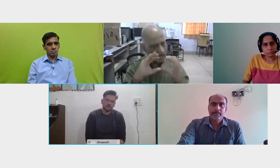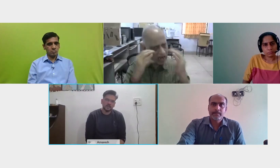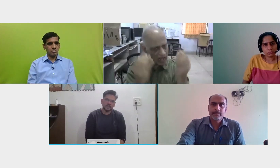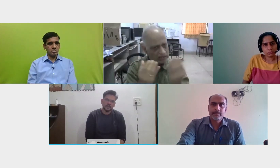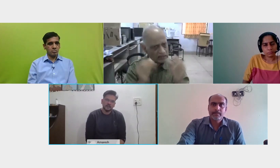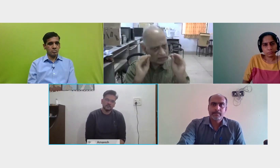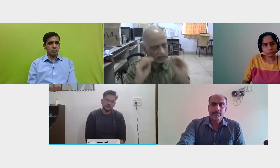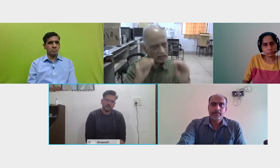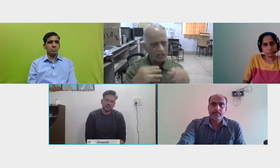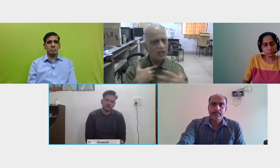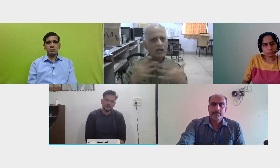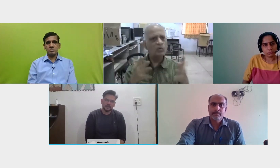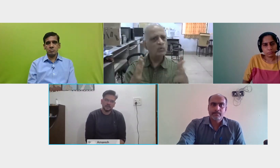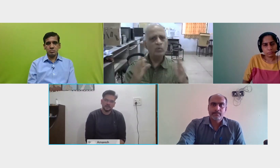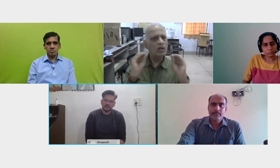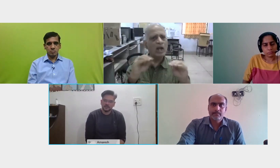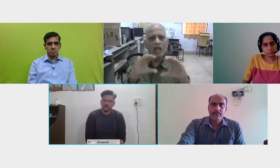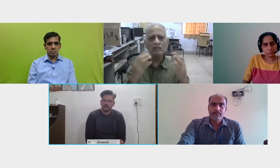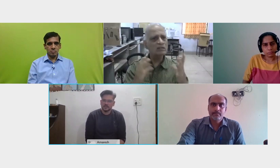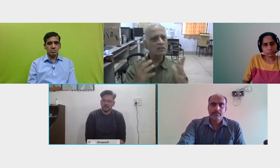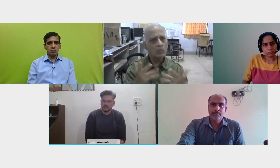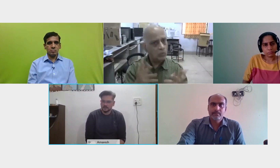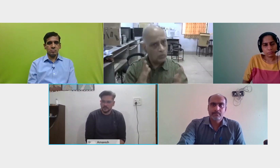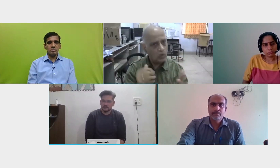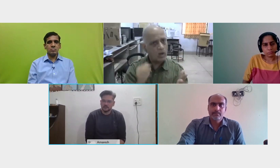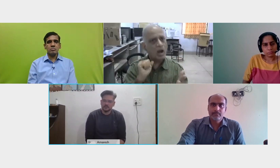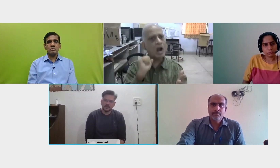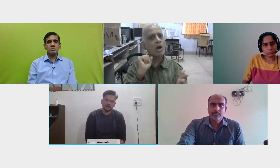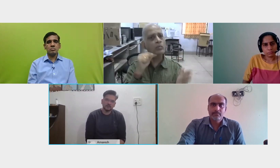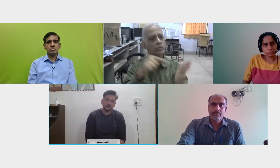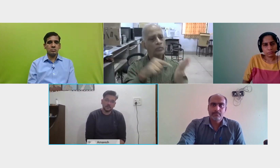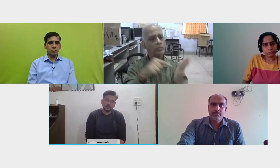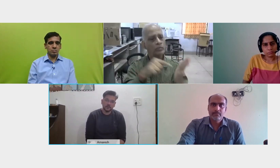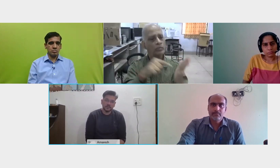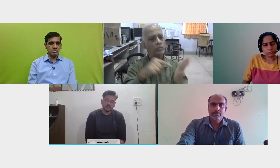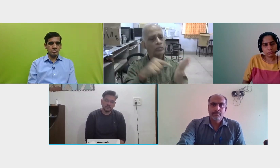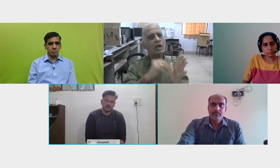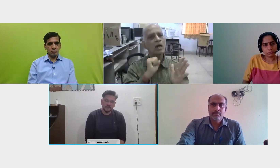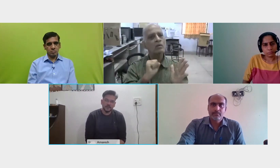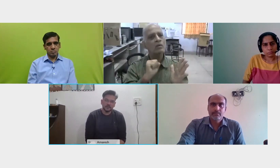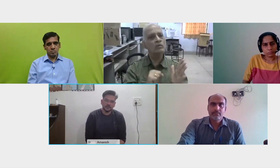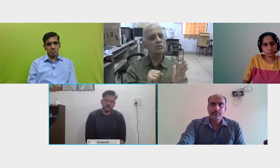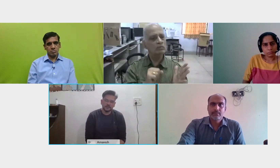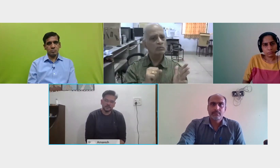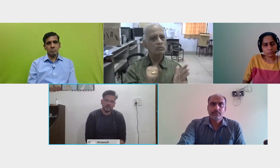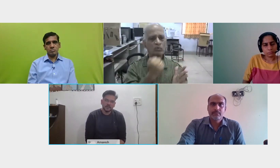you had published that you know like interpreters are available so I thought you have professional